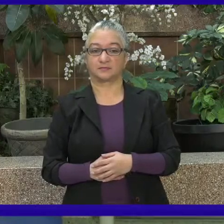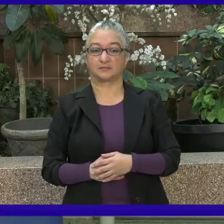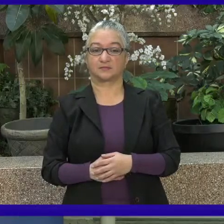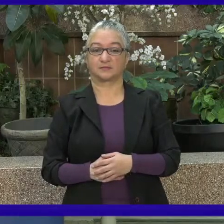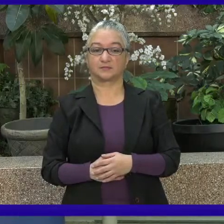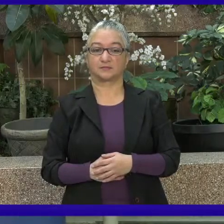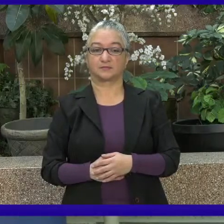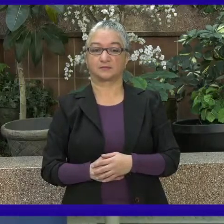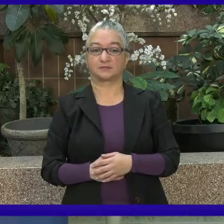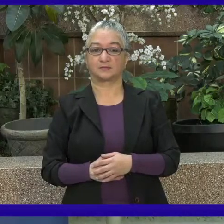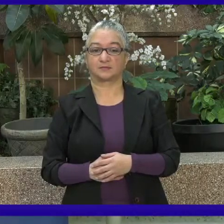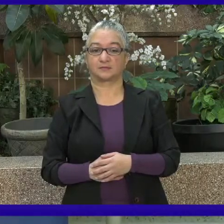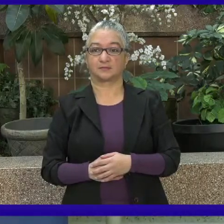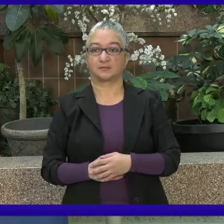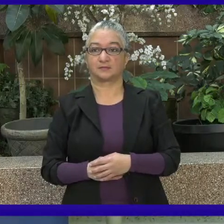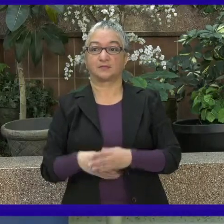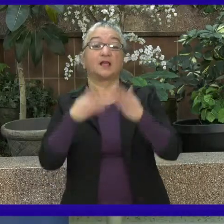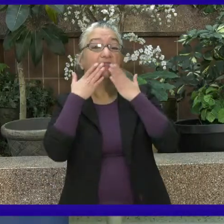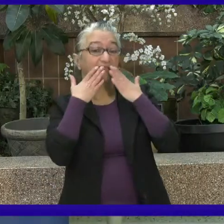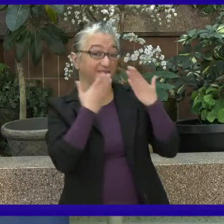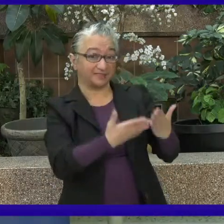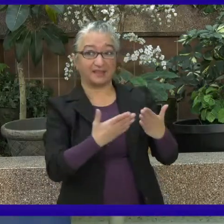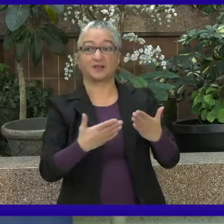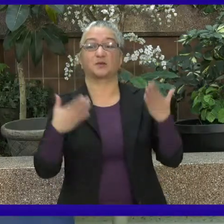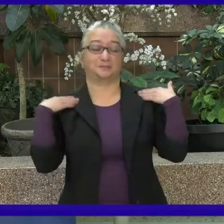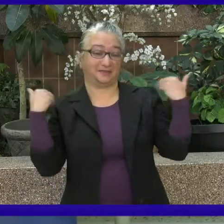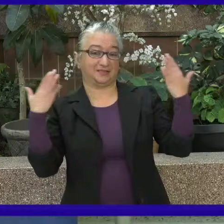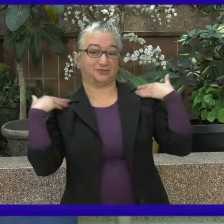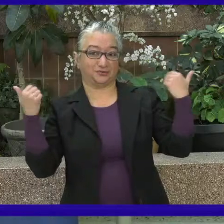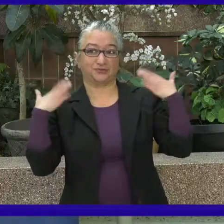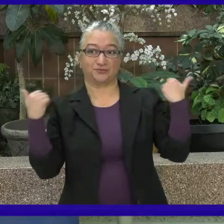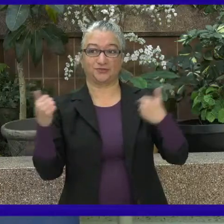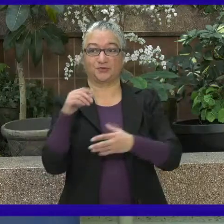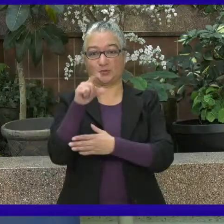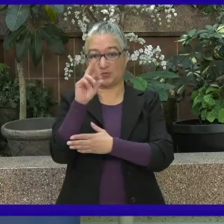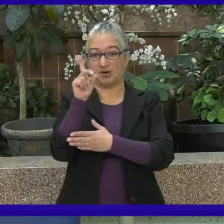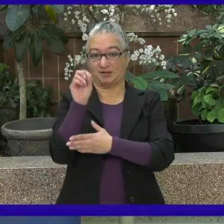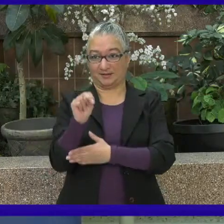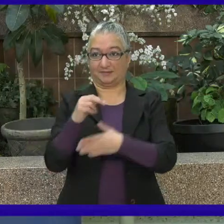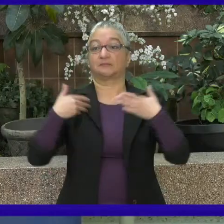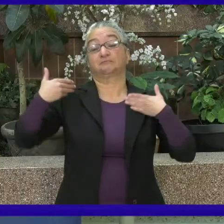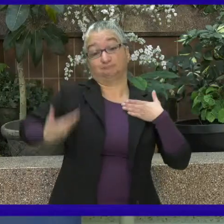thank you minister gordon my name is dr joss reimer i am the medical lead of the province's